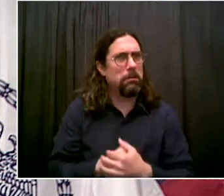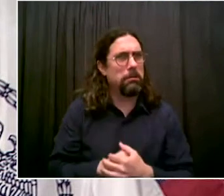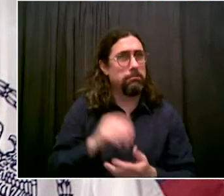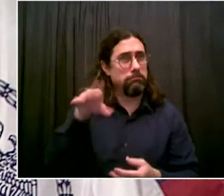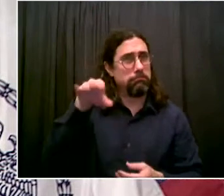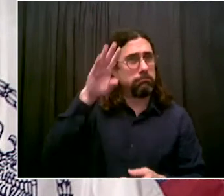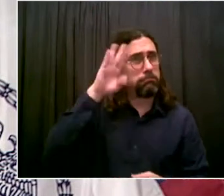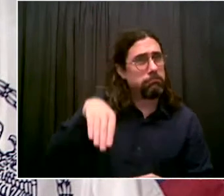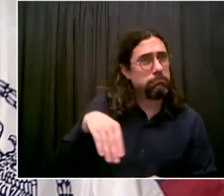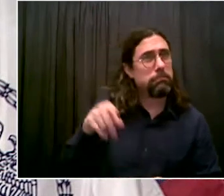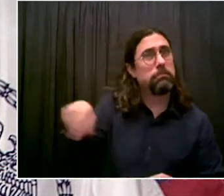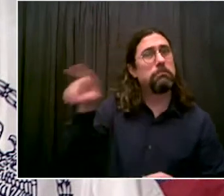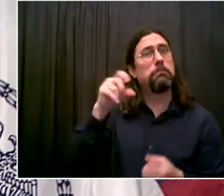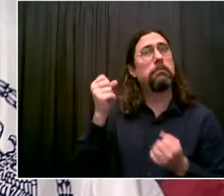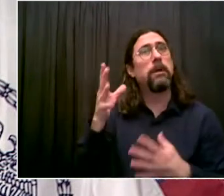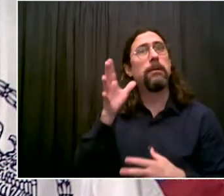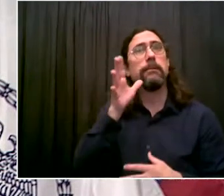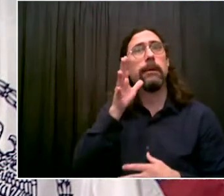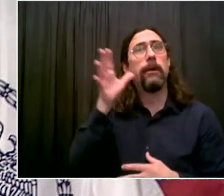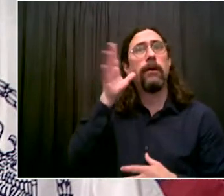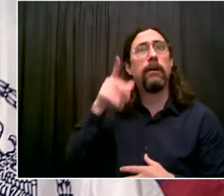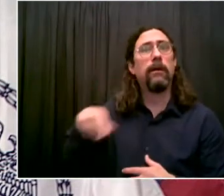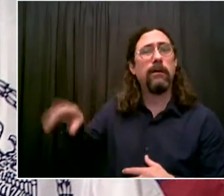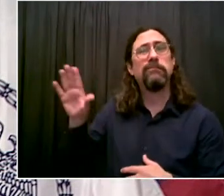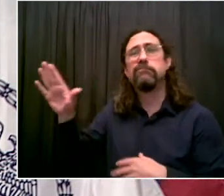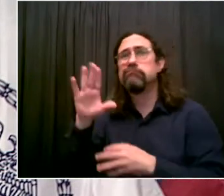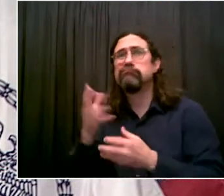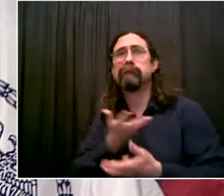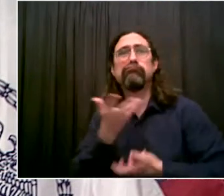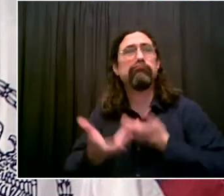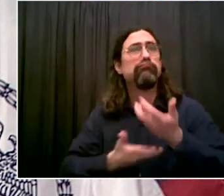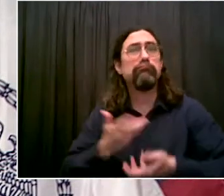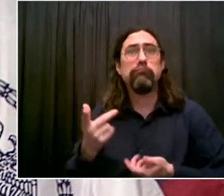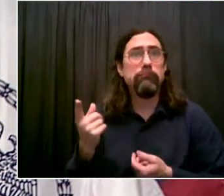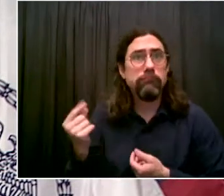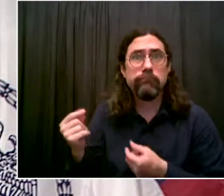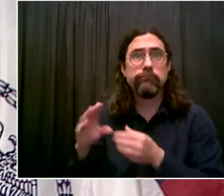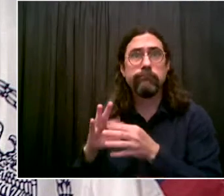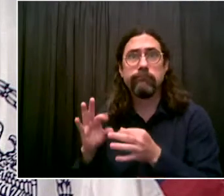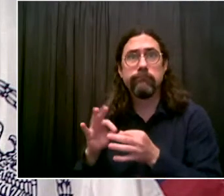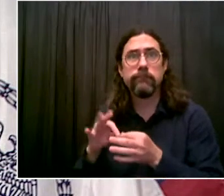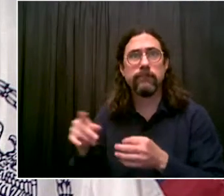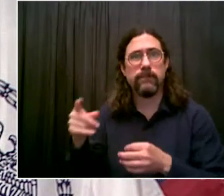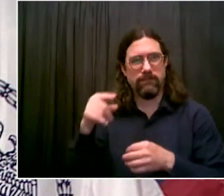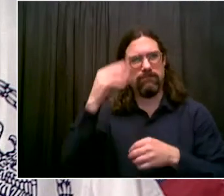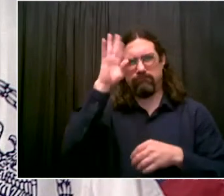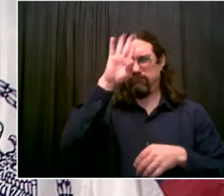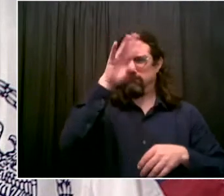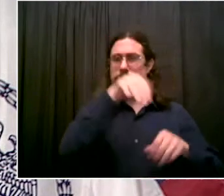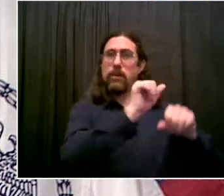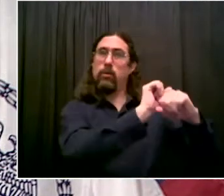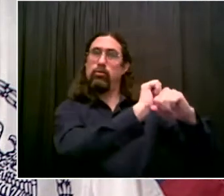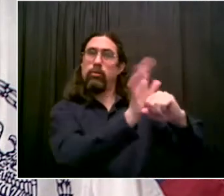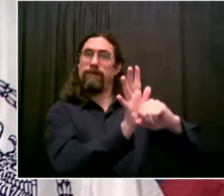NDPAEMIC, WITH ALL OF ITS MISERY HAS ALSO CREATED